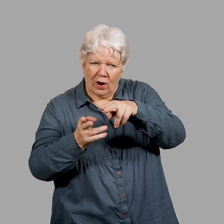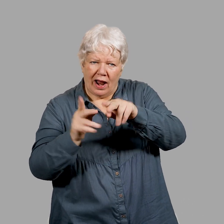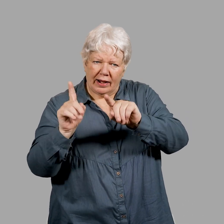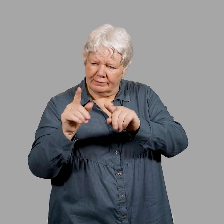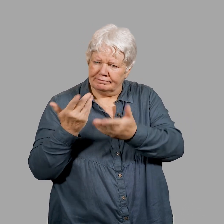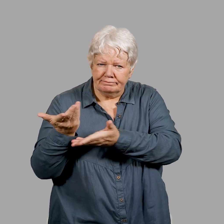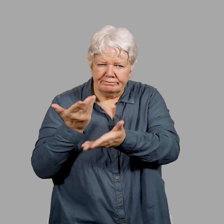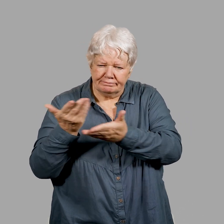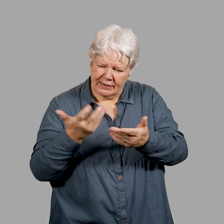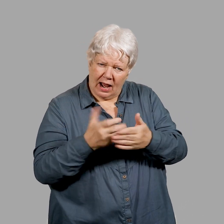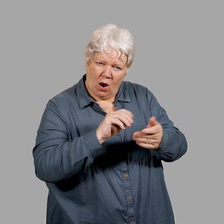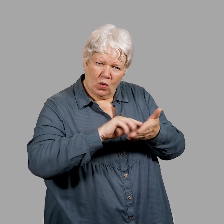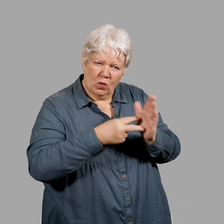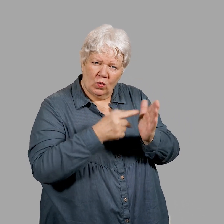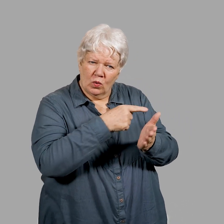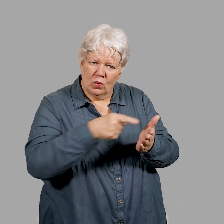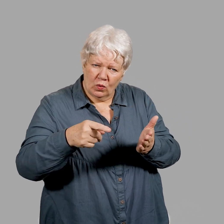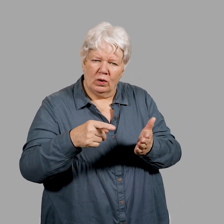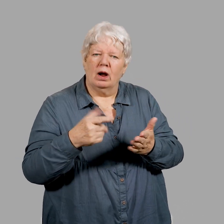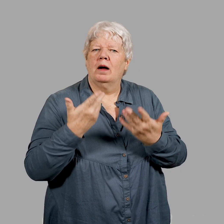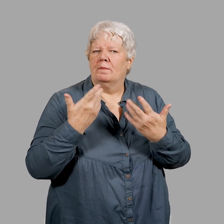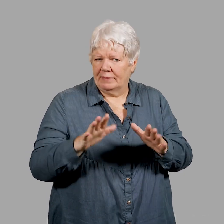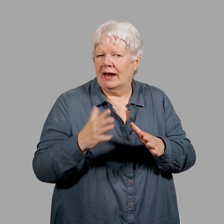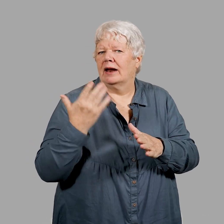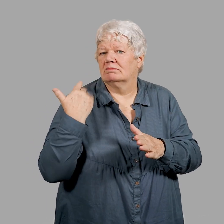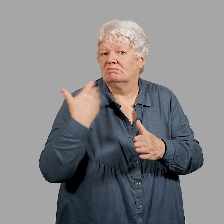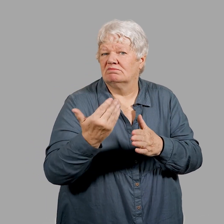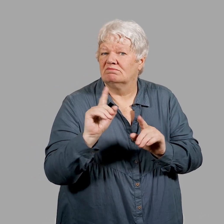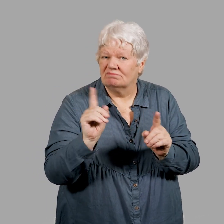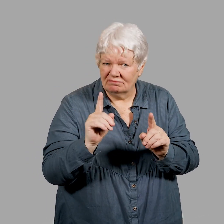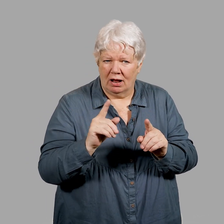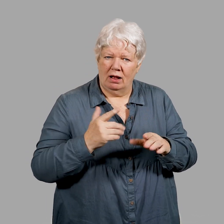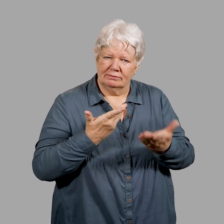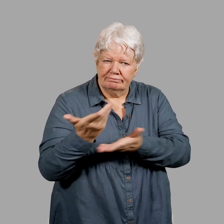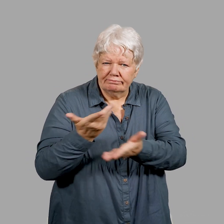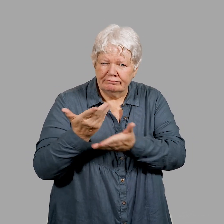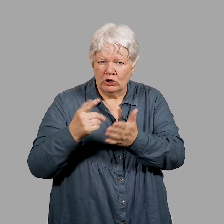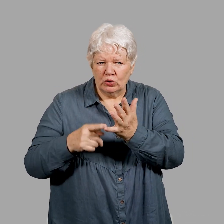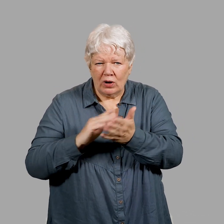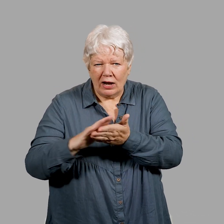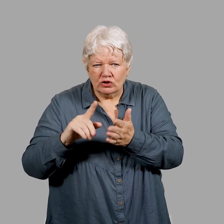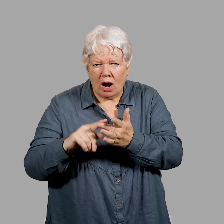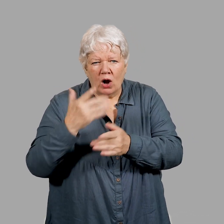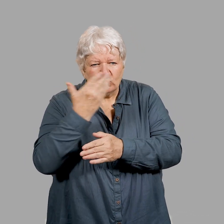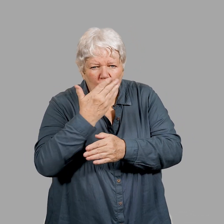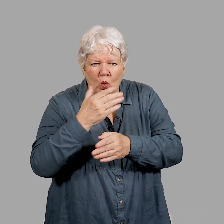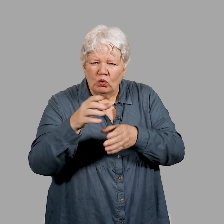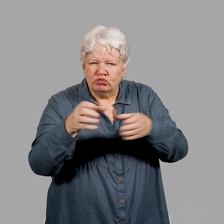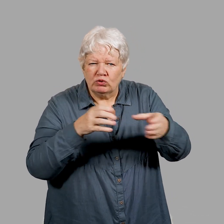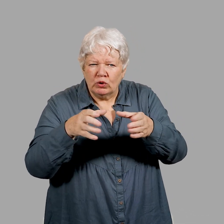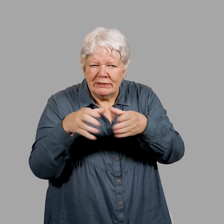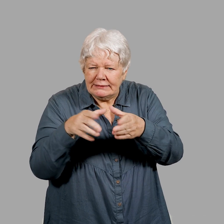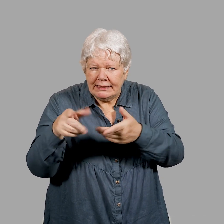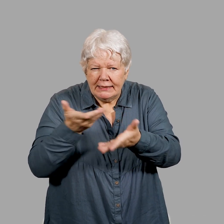Status: Previous discussions with UHI’s schools’ recruitment team.